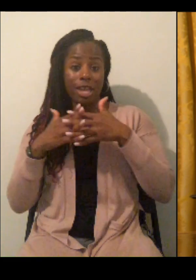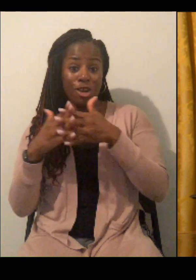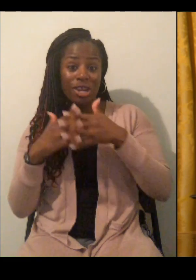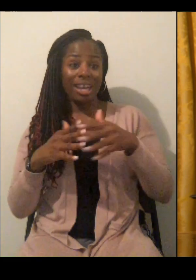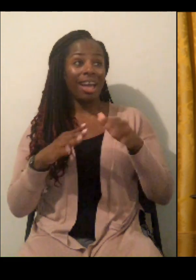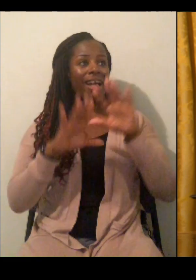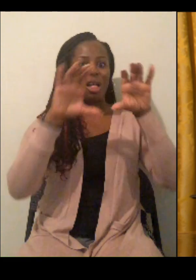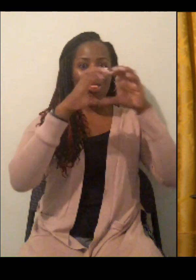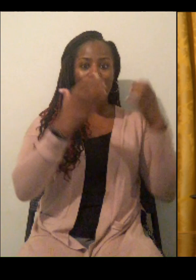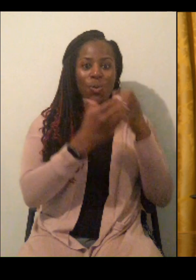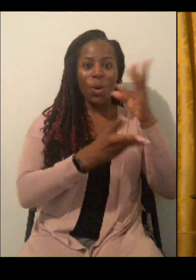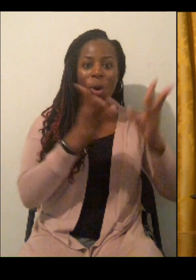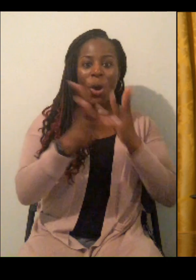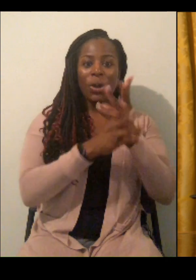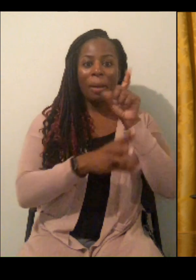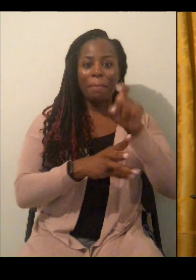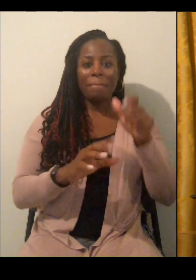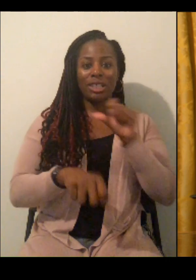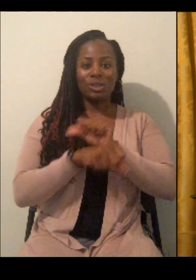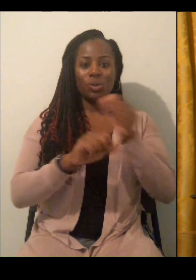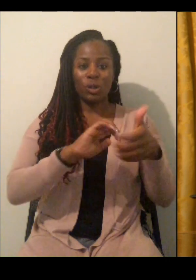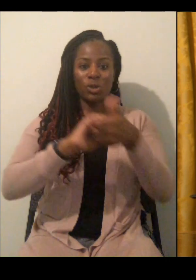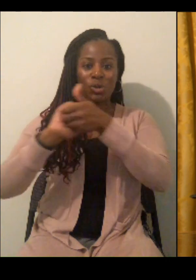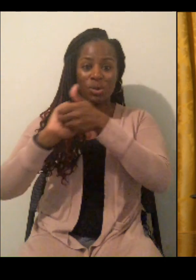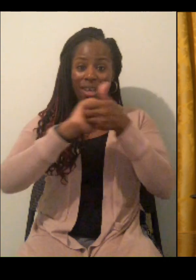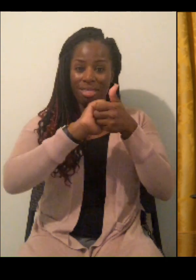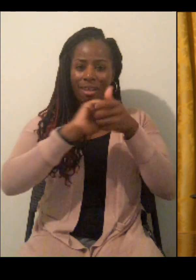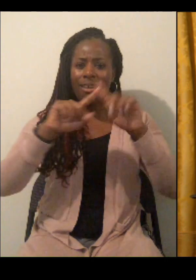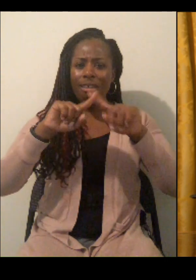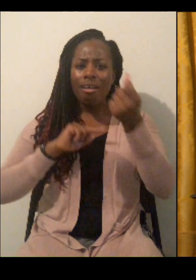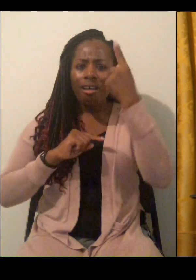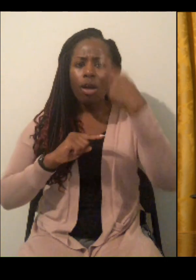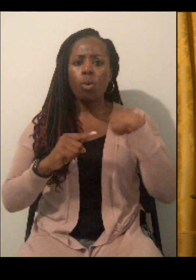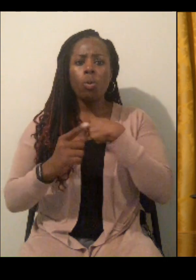support for American workers families and businesses tonight I am announcing